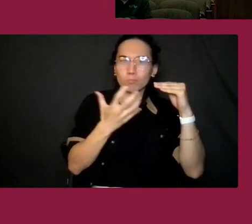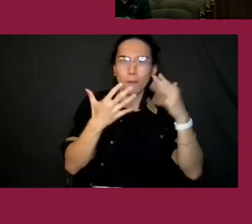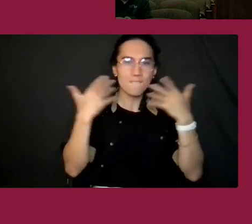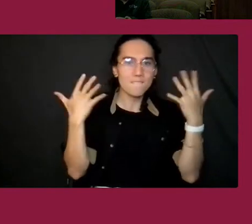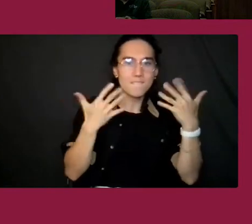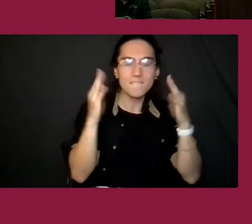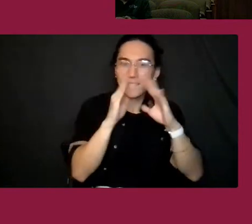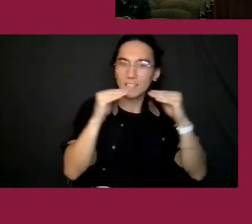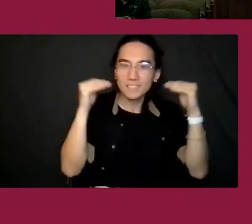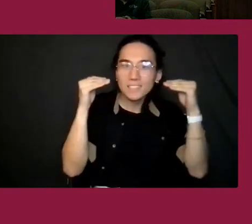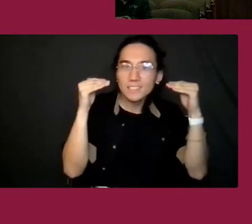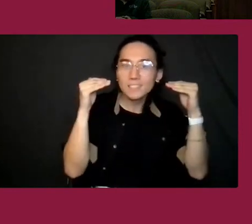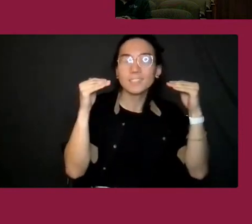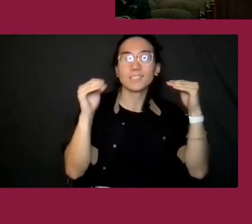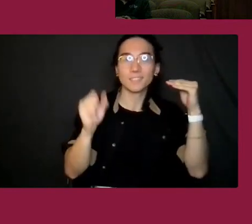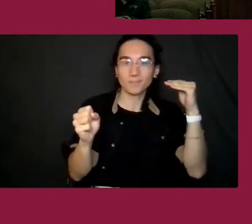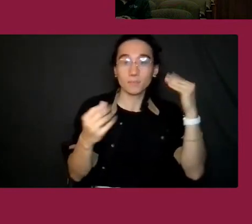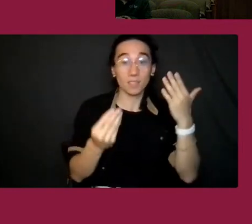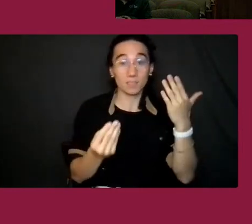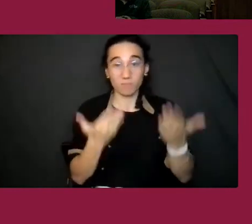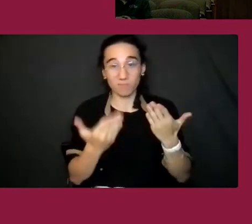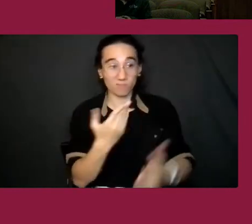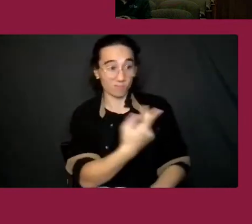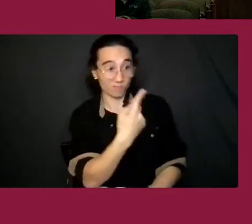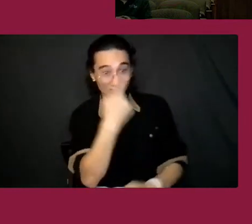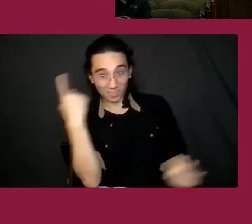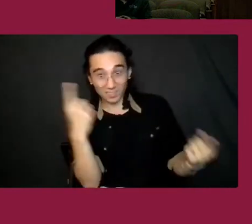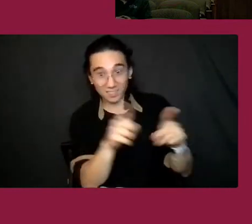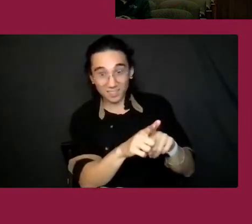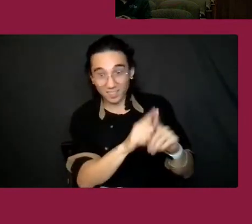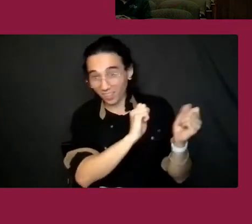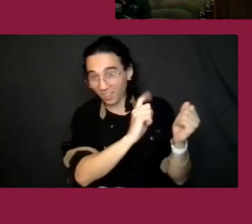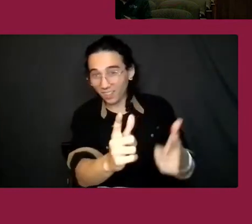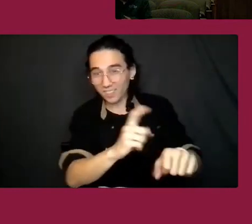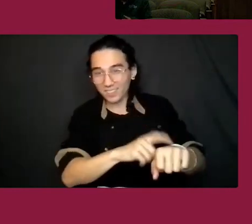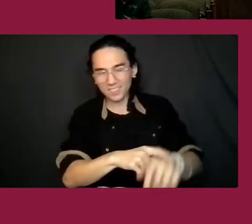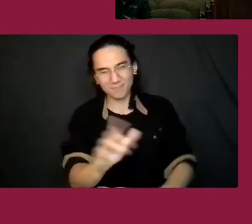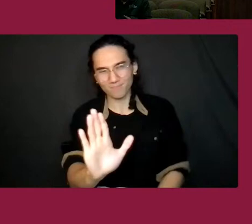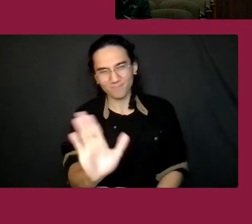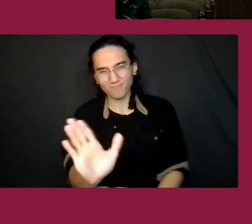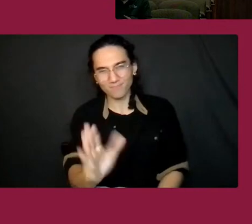and in fairness, he didn't always agree with mine, there was a level of respect.